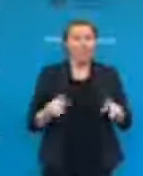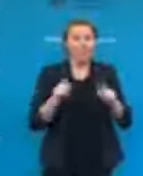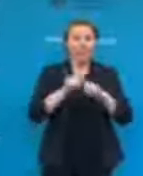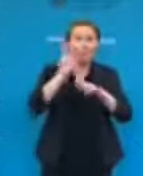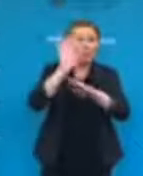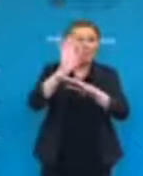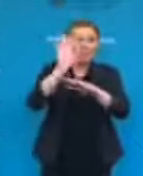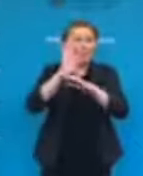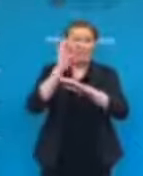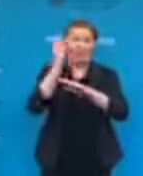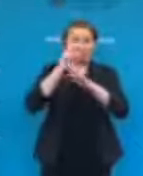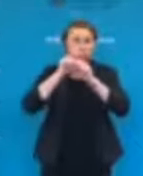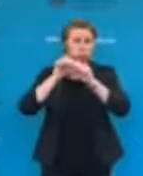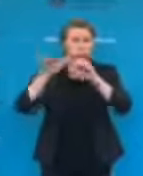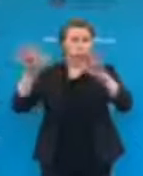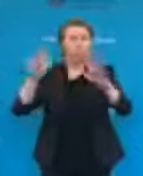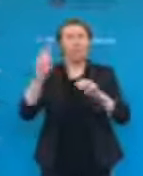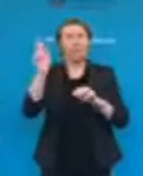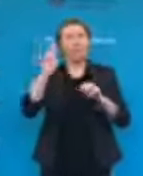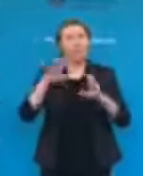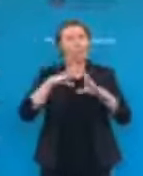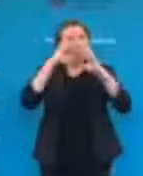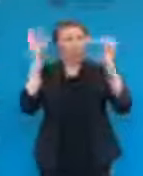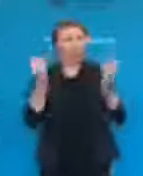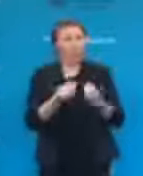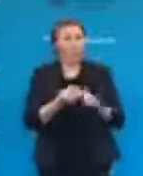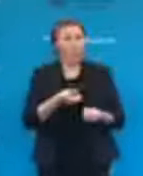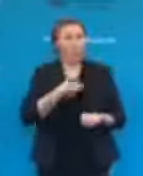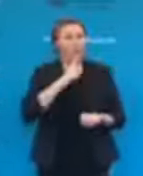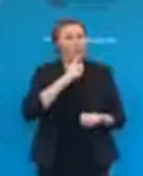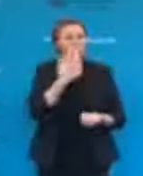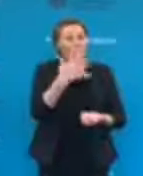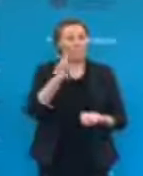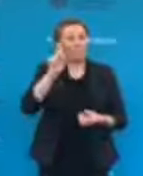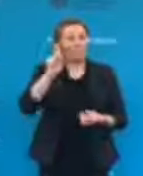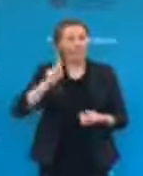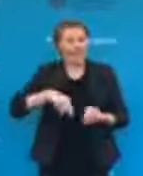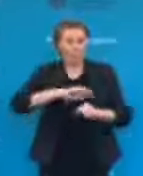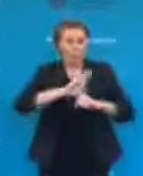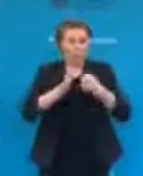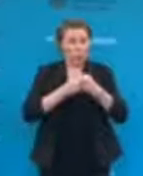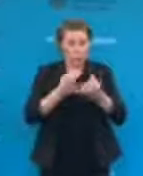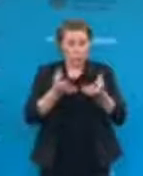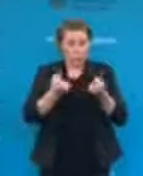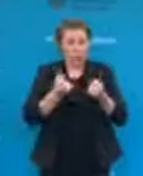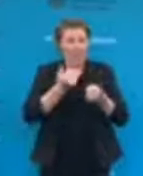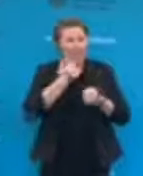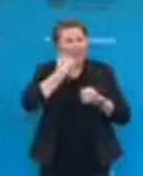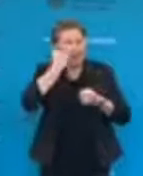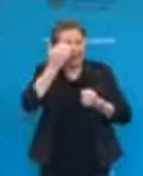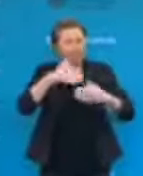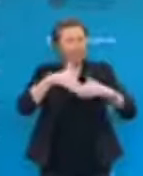Over 150,000 new cases around the world each day. So, the risk is there for the long